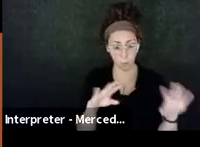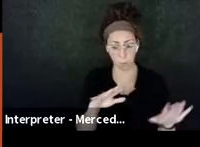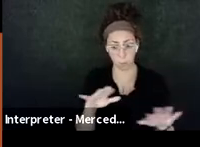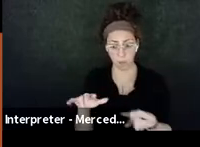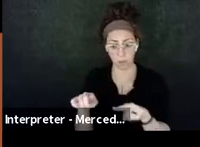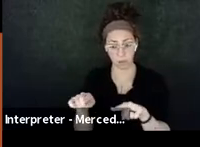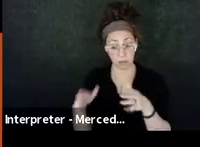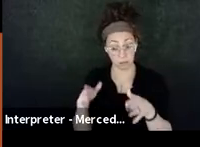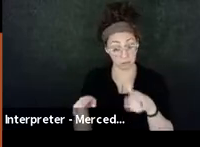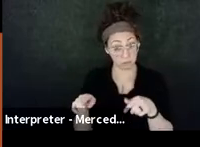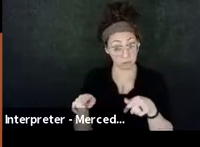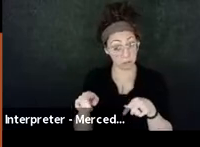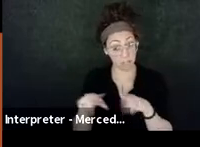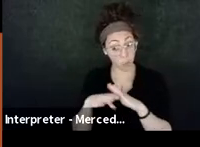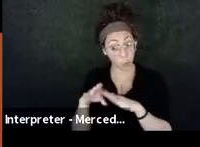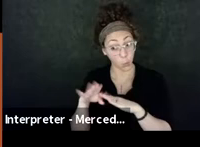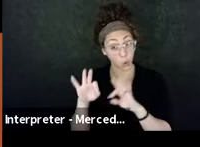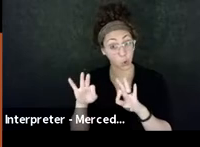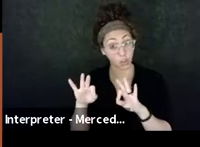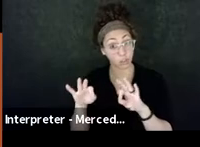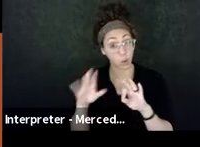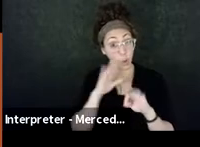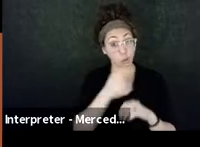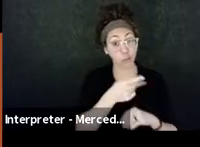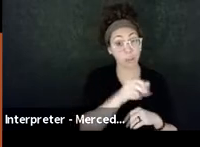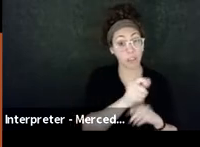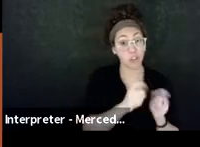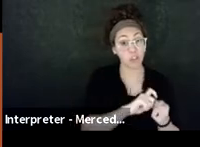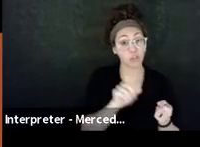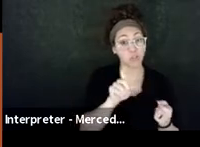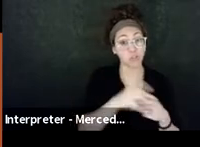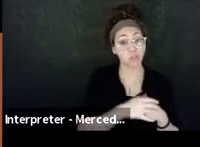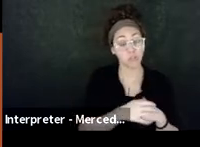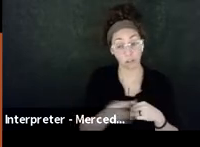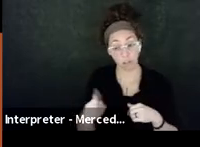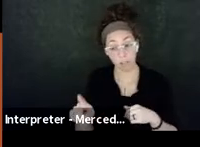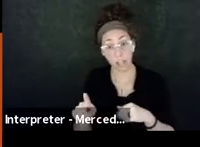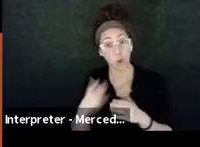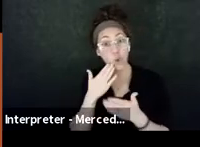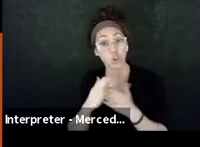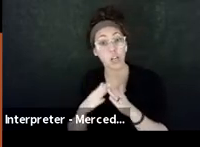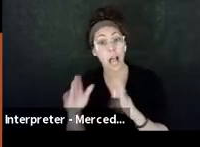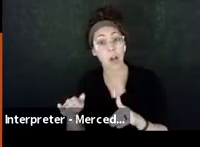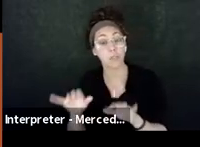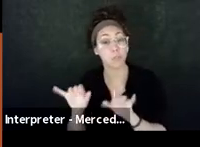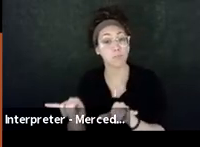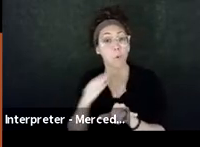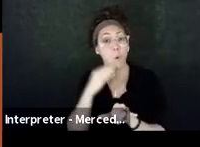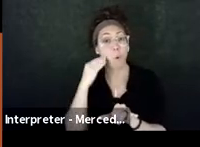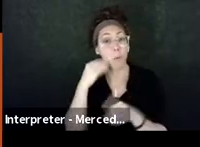Natalie Chavez: Can we actually see a change in their GPA. Can we see a change in persistence. Can we see a change in our retention. So that's kind of the dream.